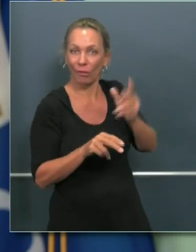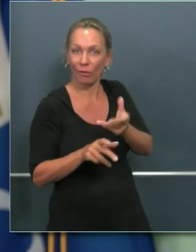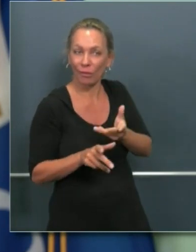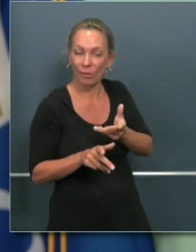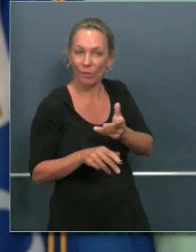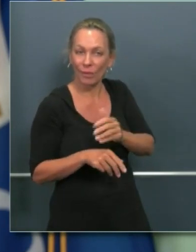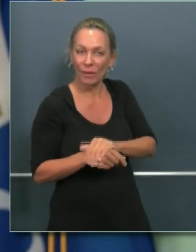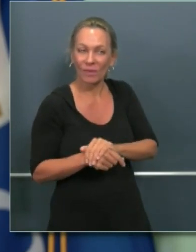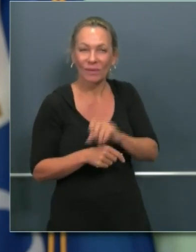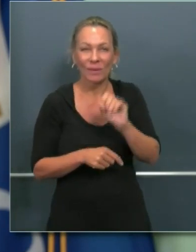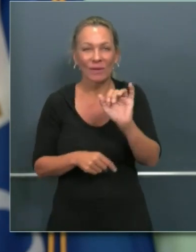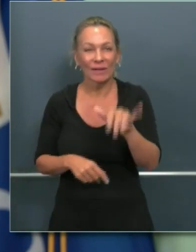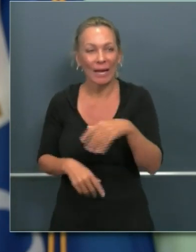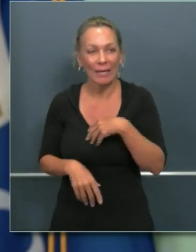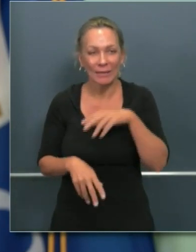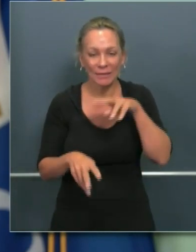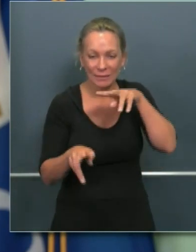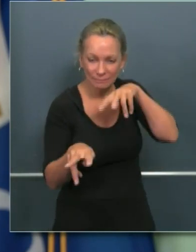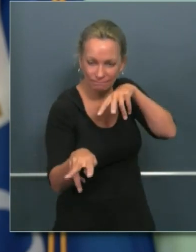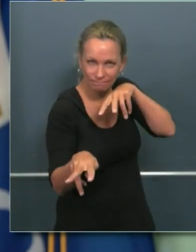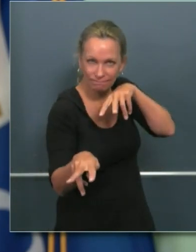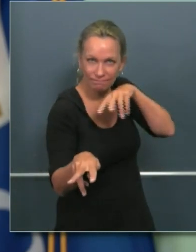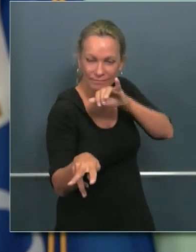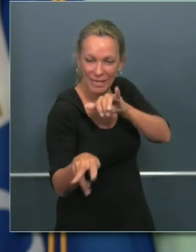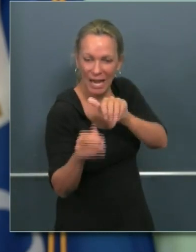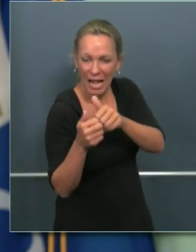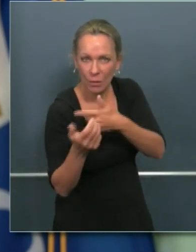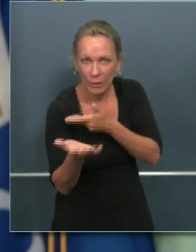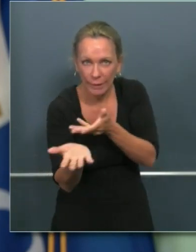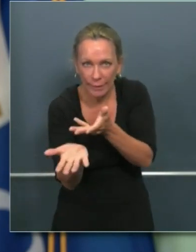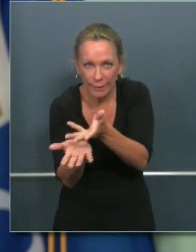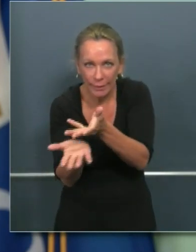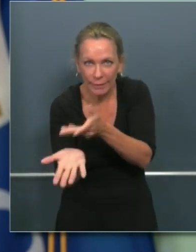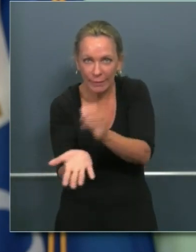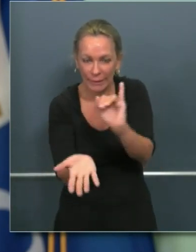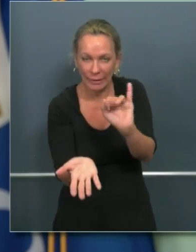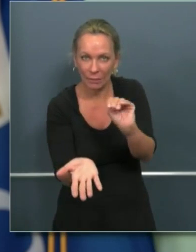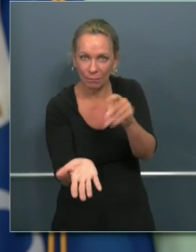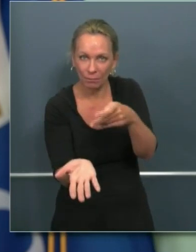RATHER THE IMPERATIVE TO ADDRESS THE CONDITIONS IN